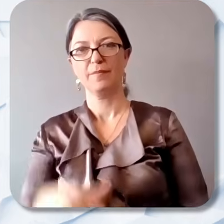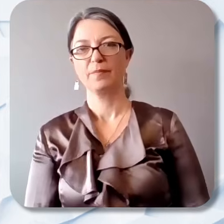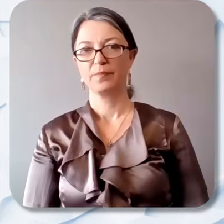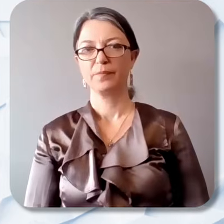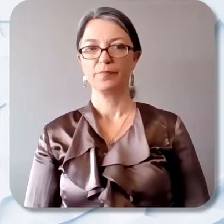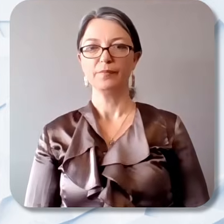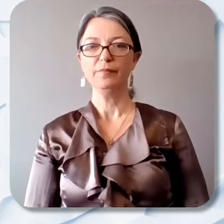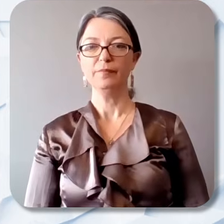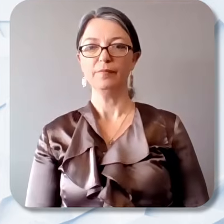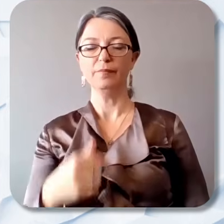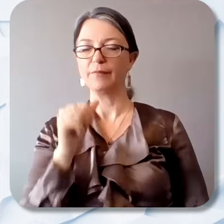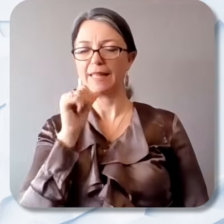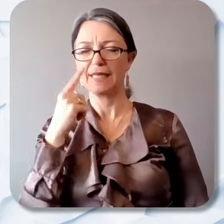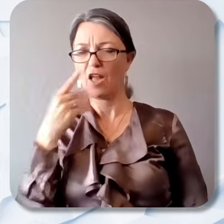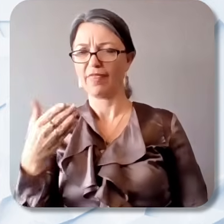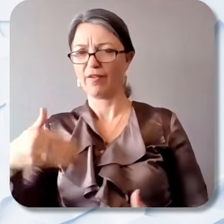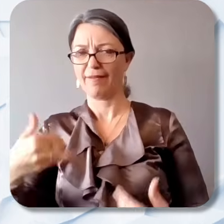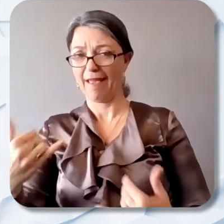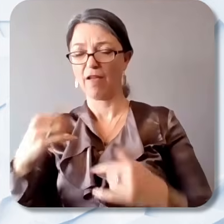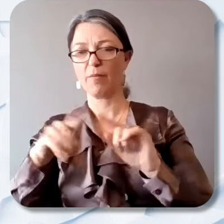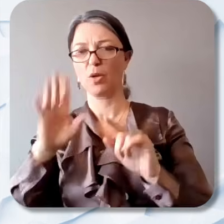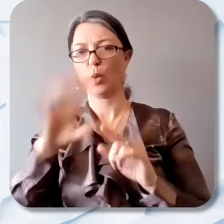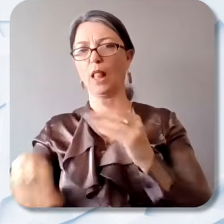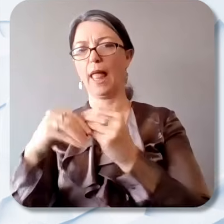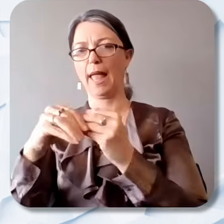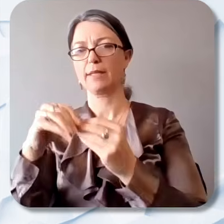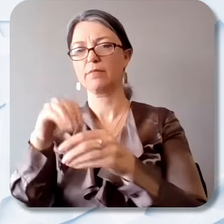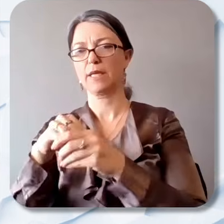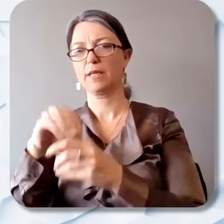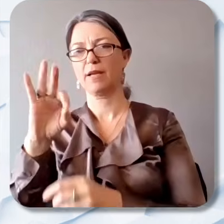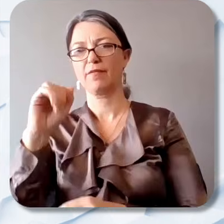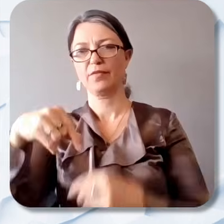I don't believe it's there now, but we will definitely get it into something like that.